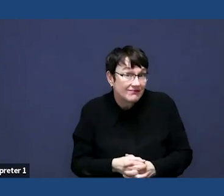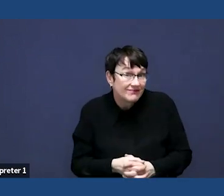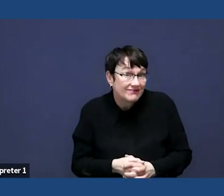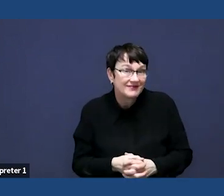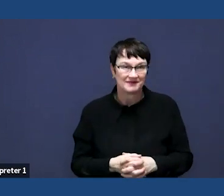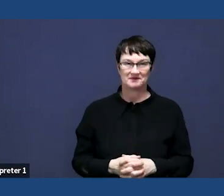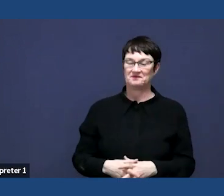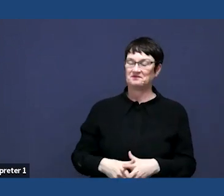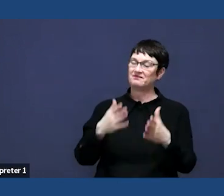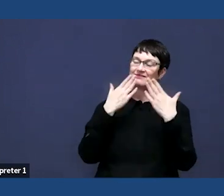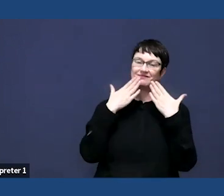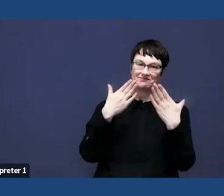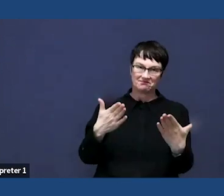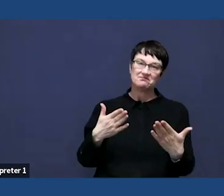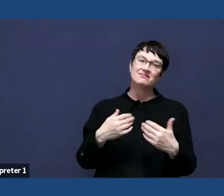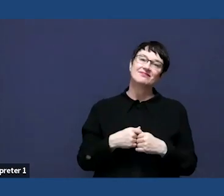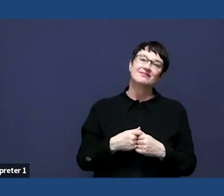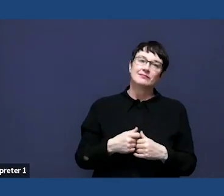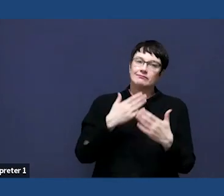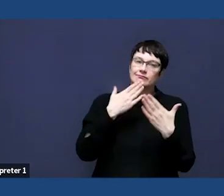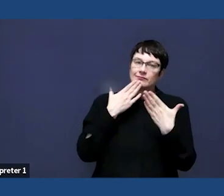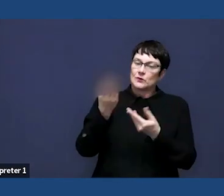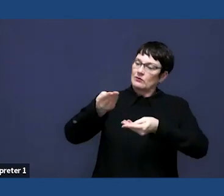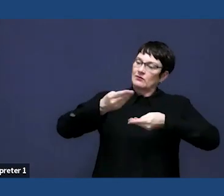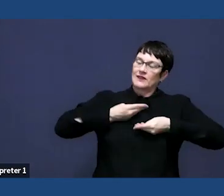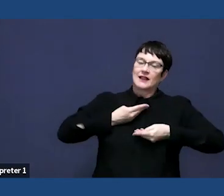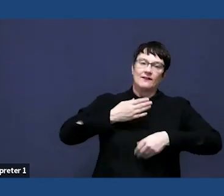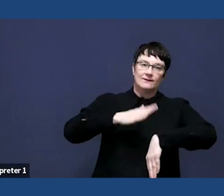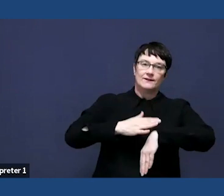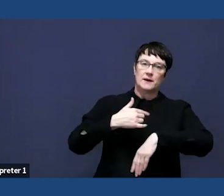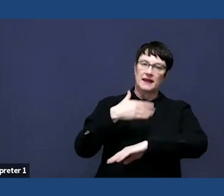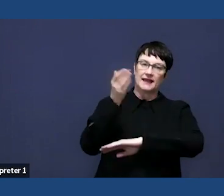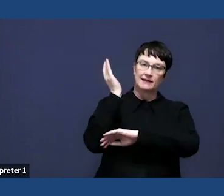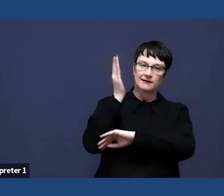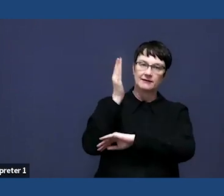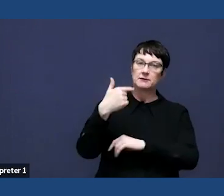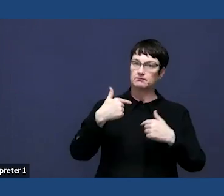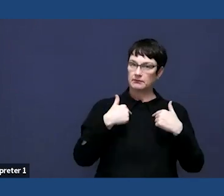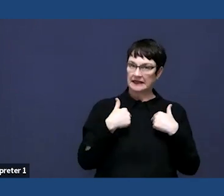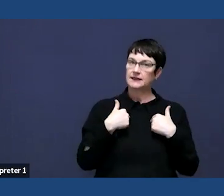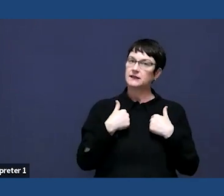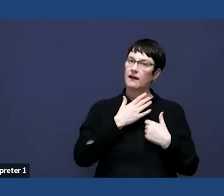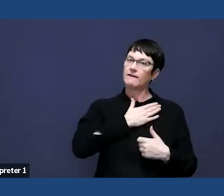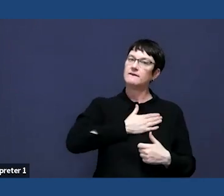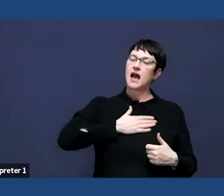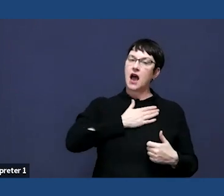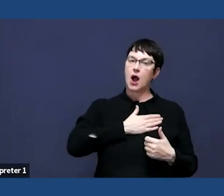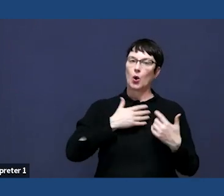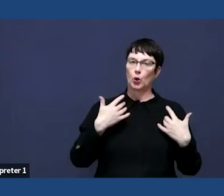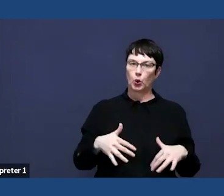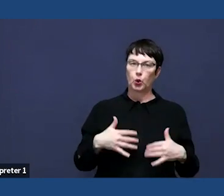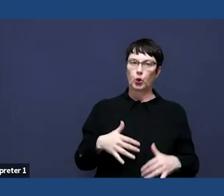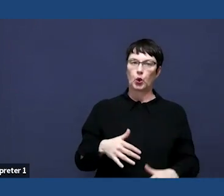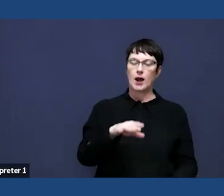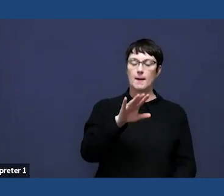It's a privilege to be here and representing BCG. So I'm a principal at Boston Consulting Group.